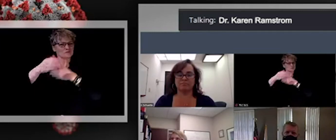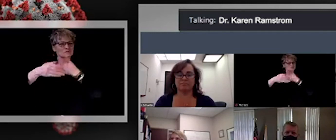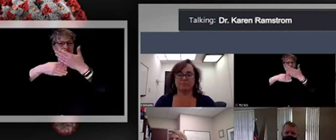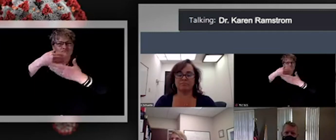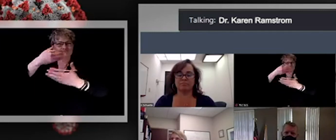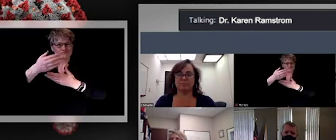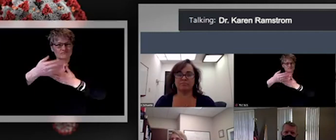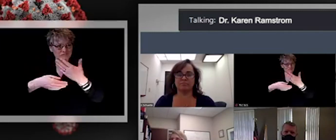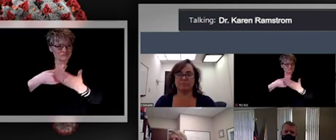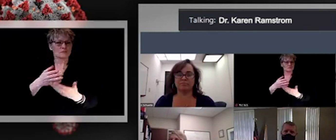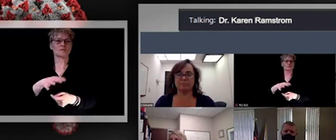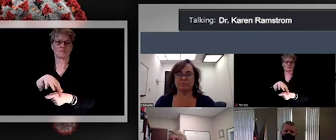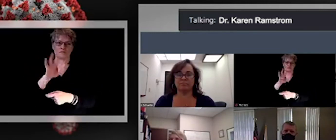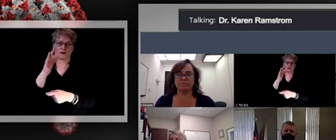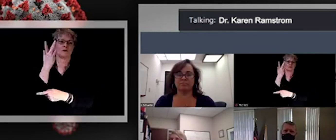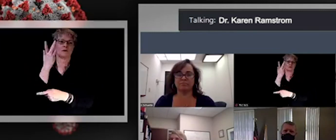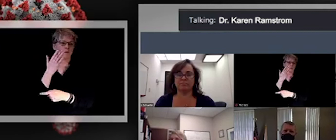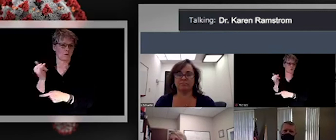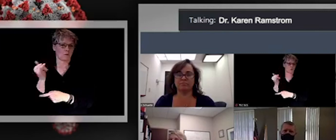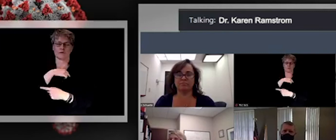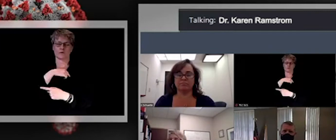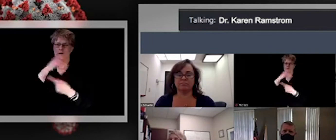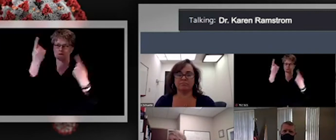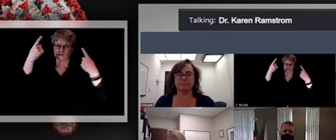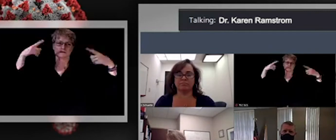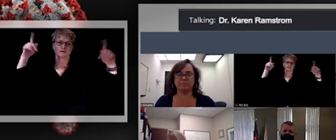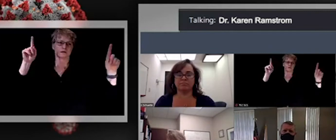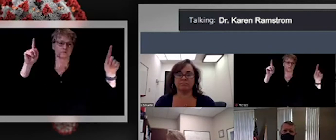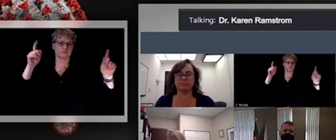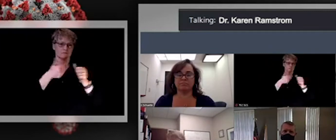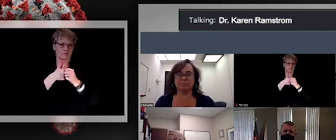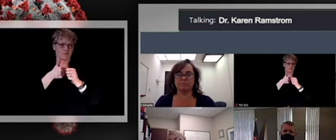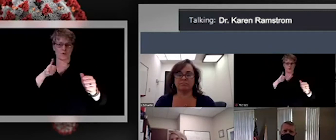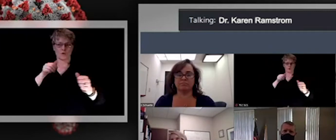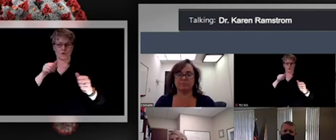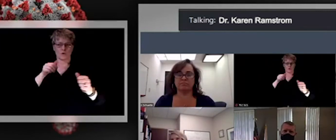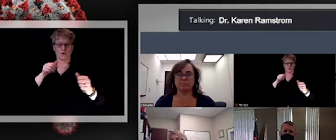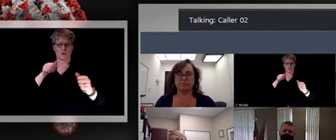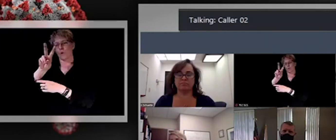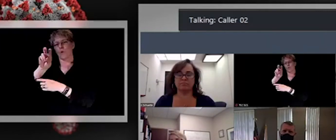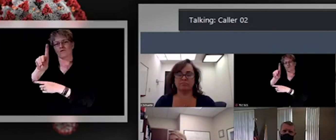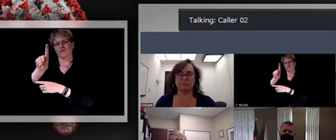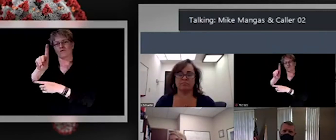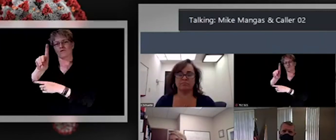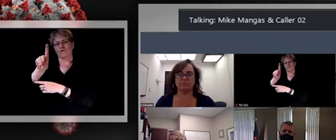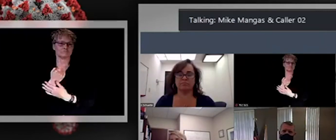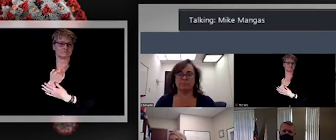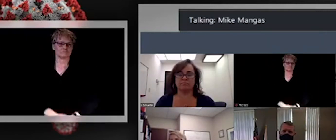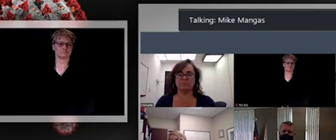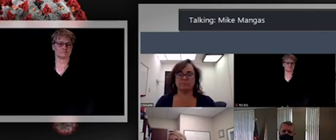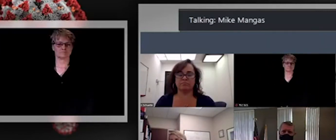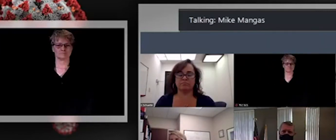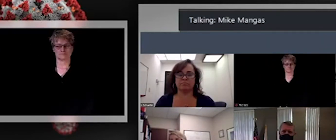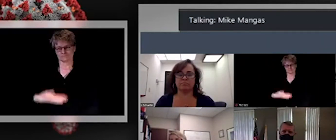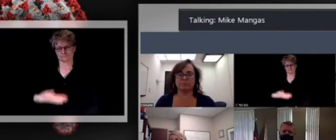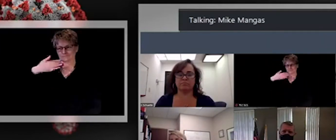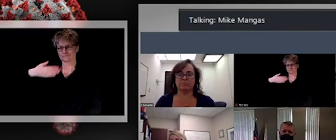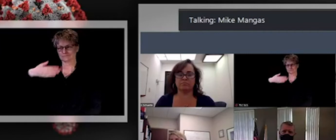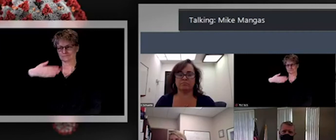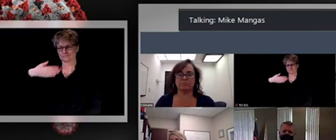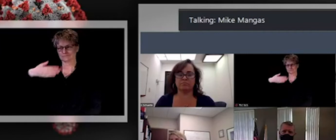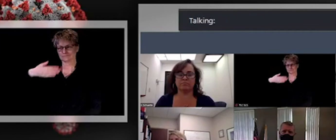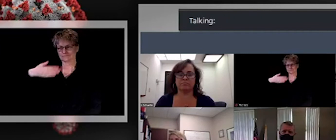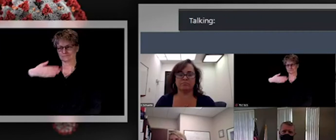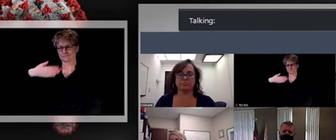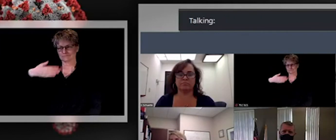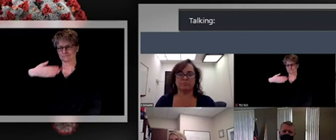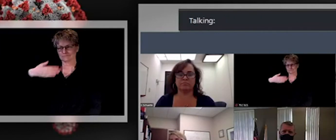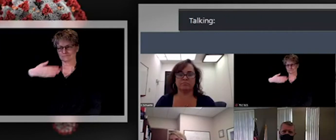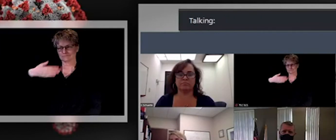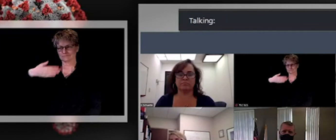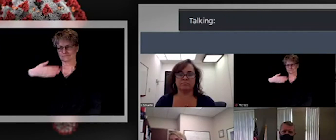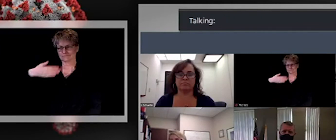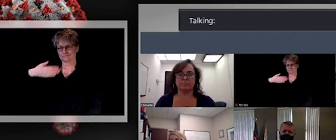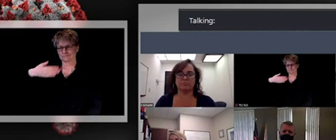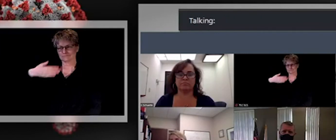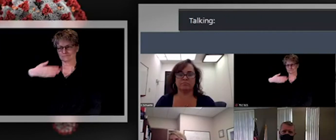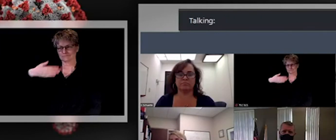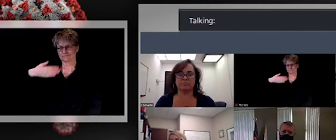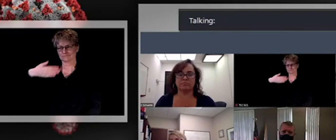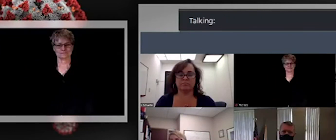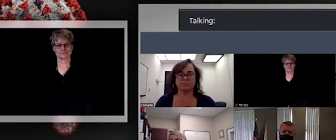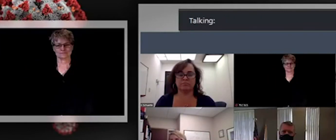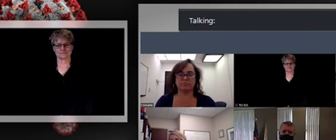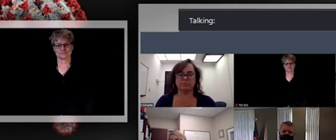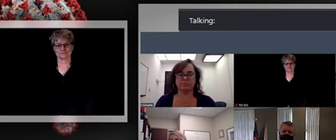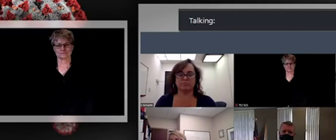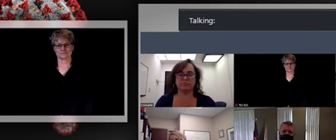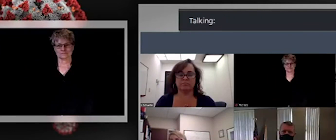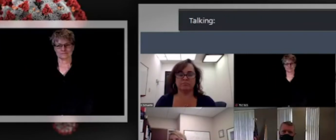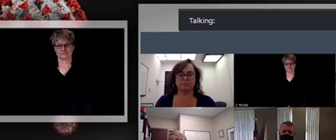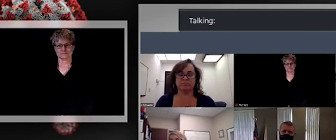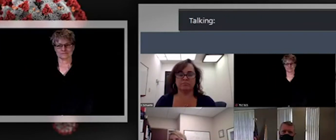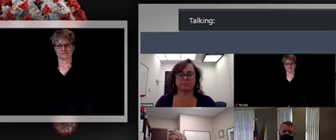making a difference. I think it's an interesting question, thank you.